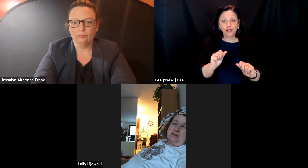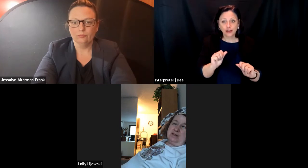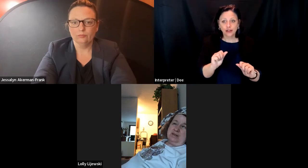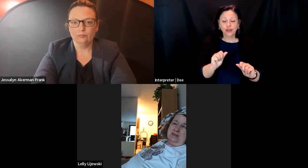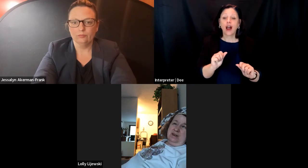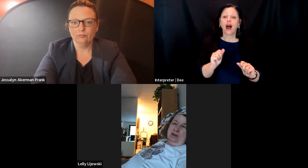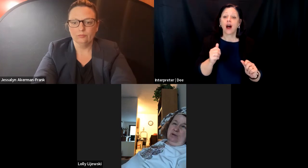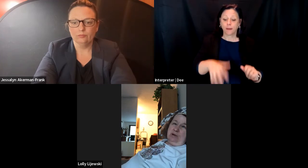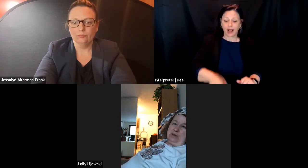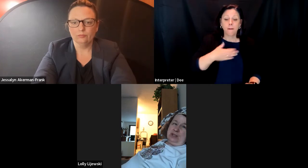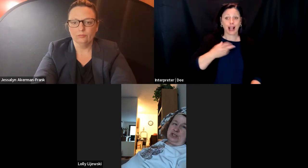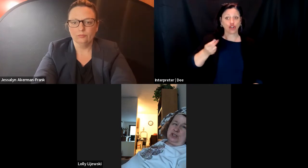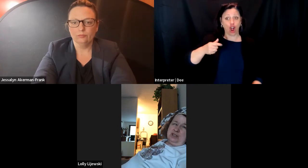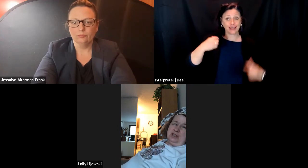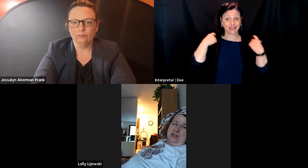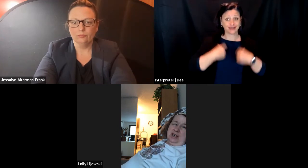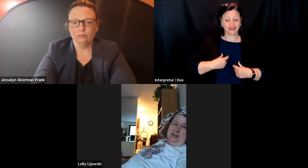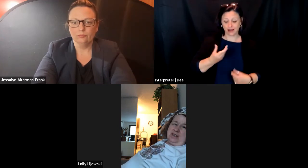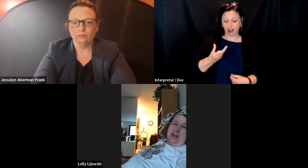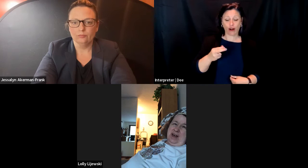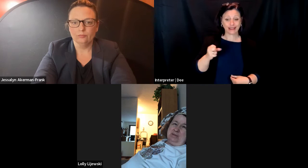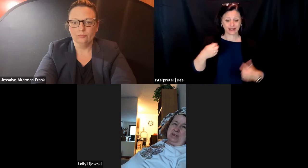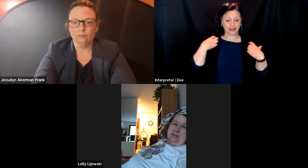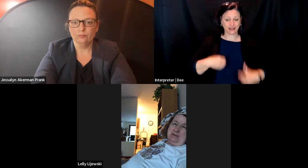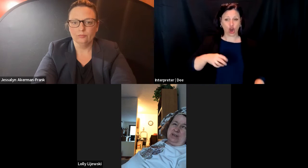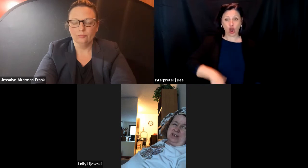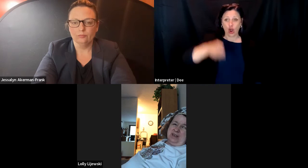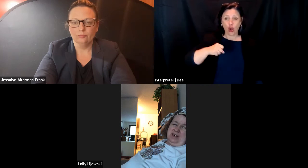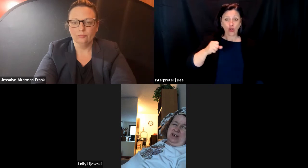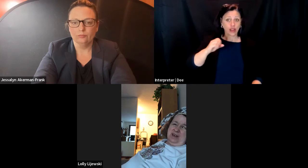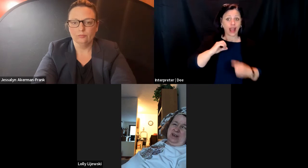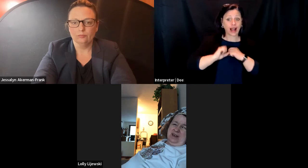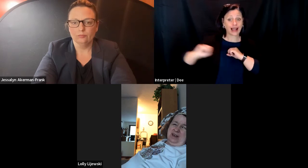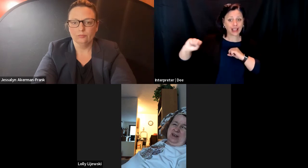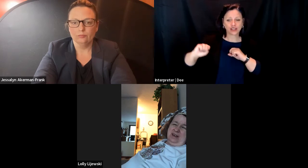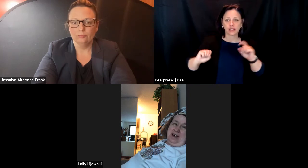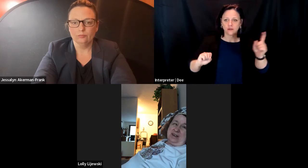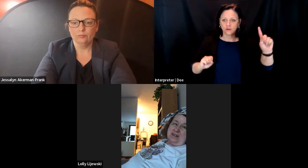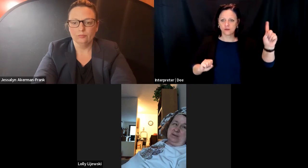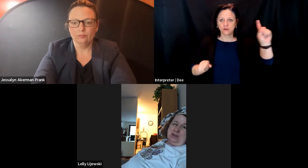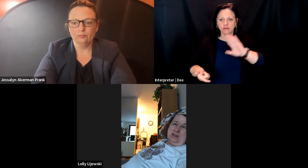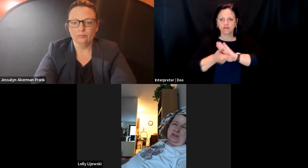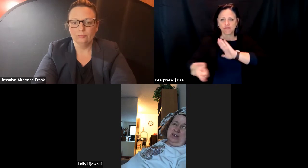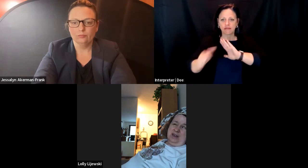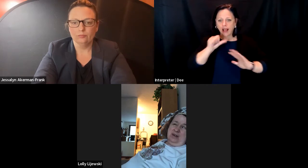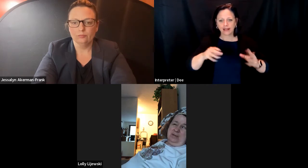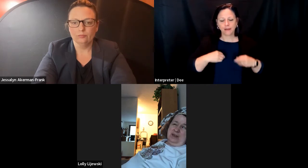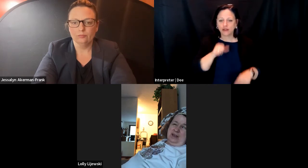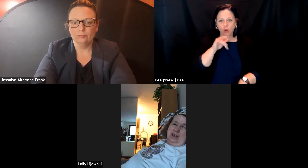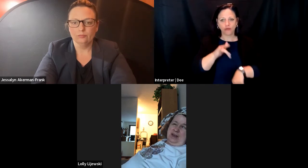I don't -- I'm trying to think of other situations or other -- well, I had -- I've had this happen where people have